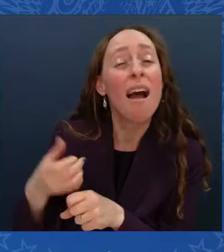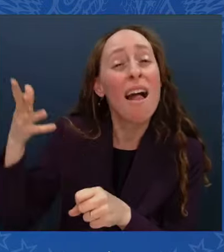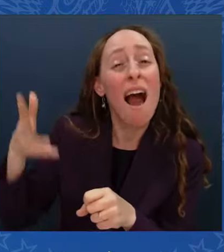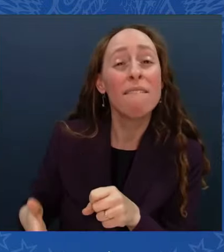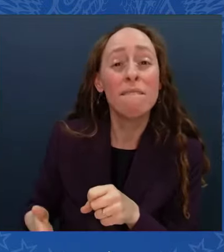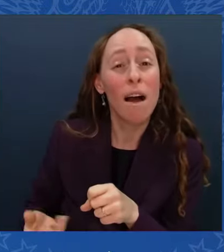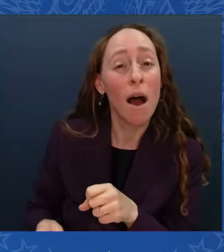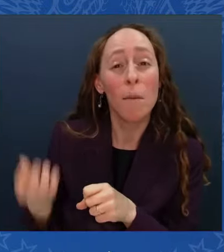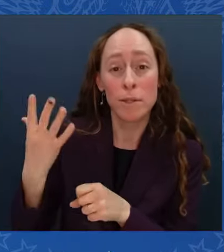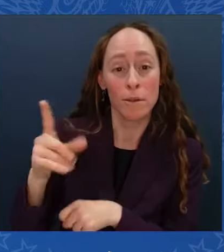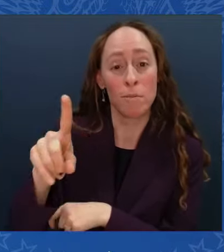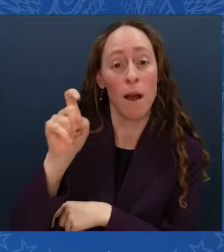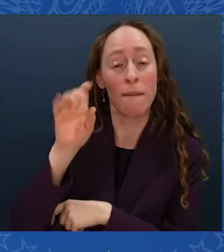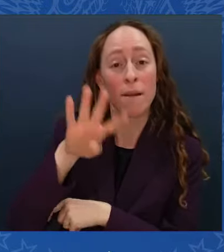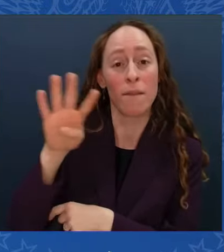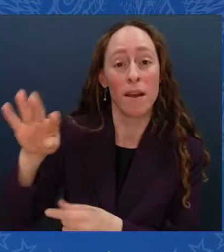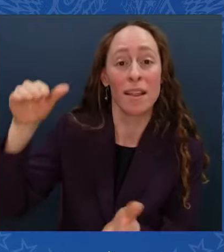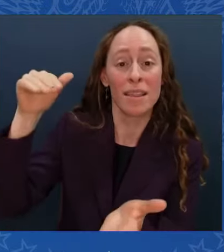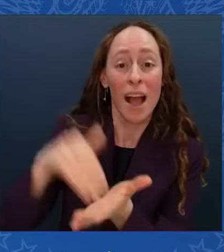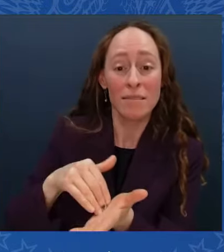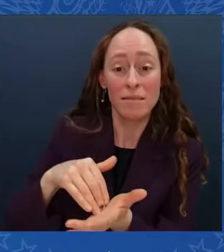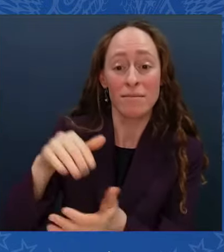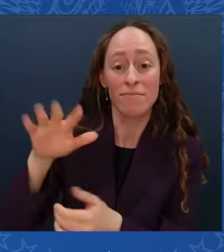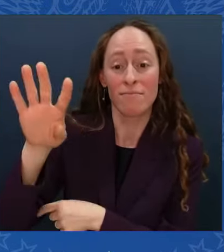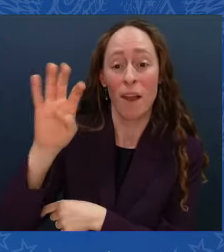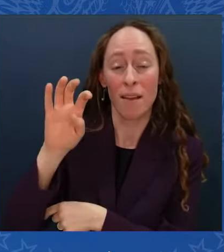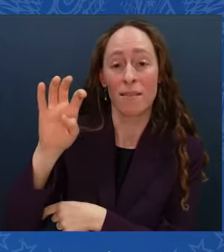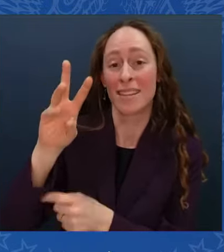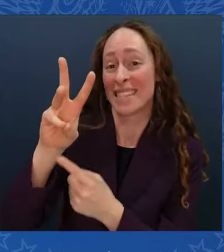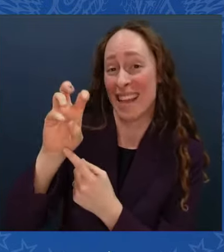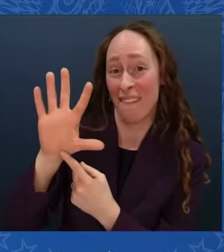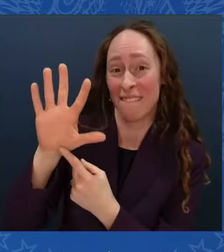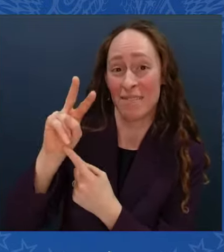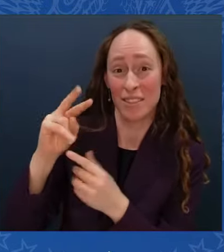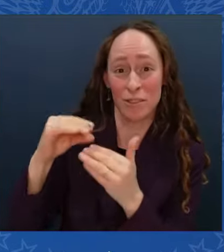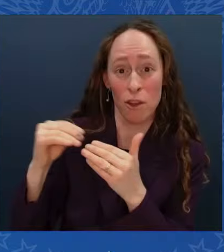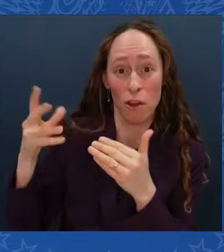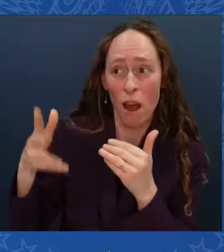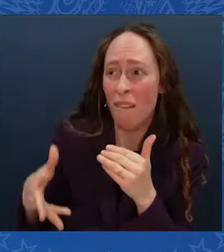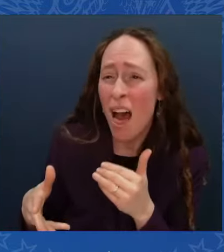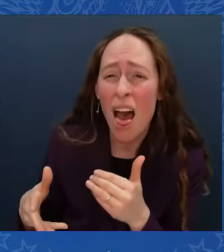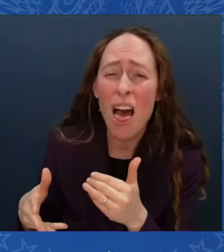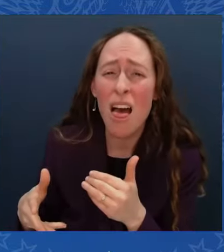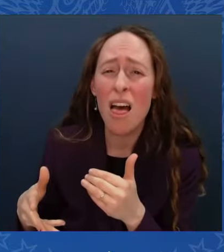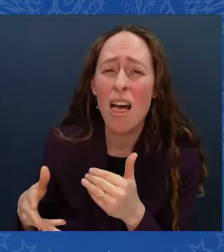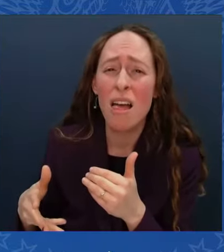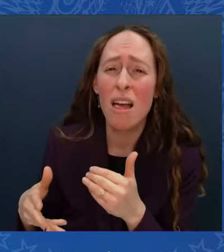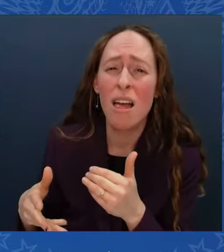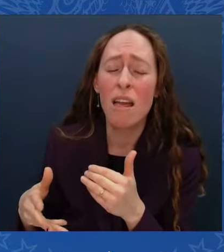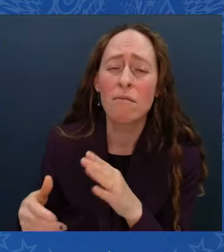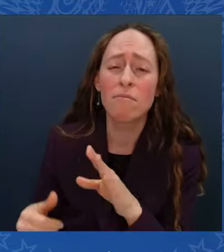It's crushing until President Biden, who kept his commitment and completely forgave